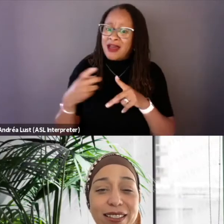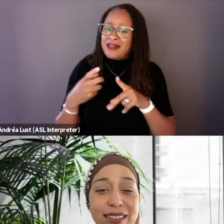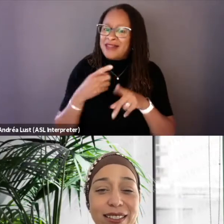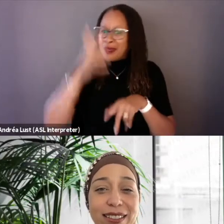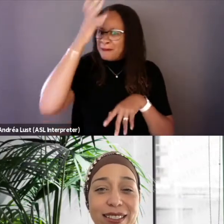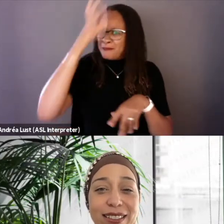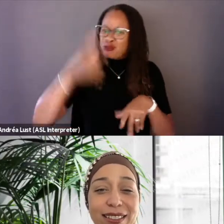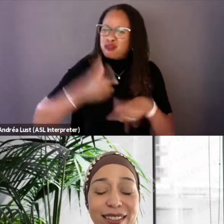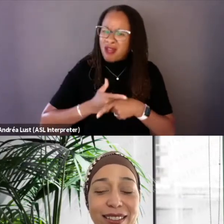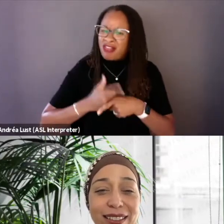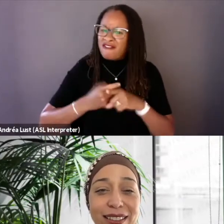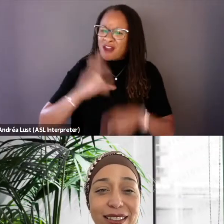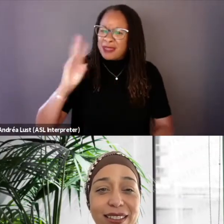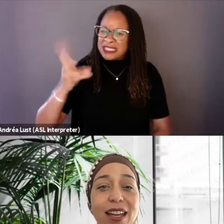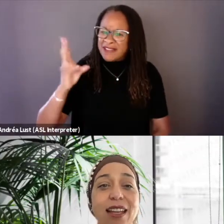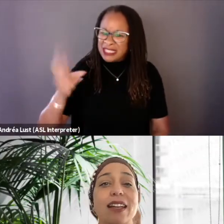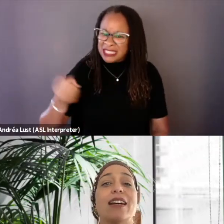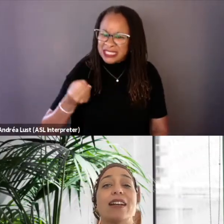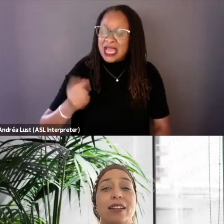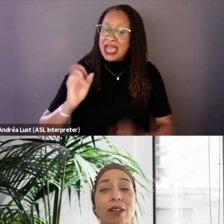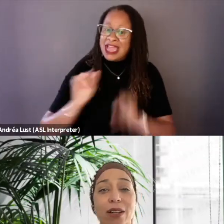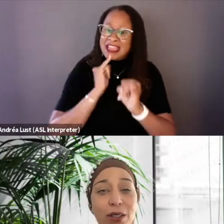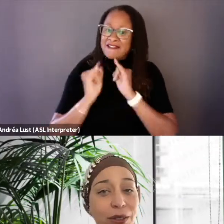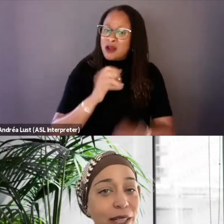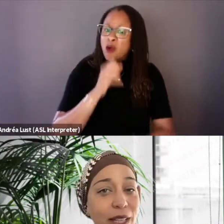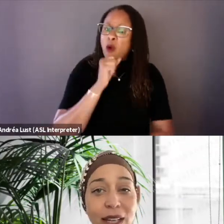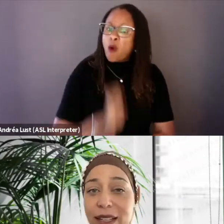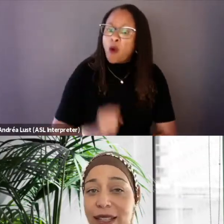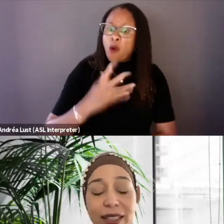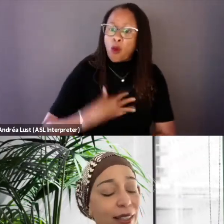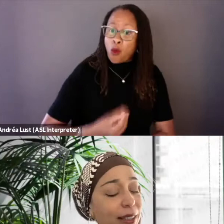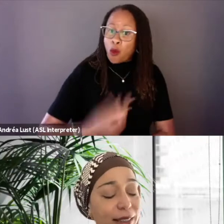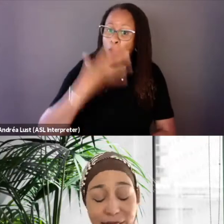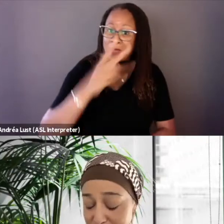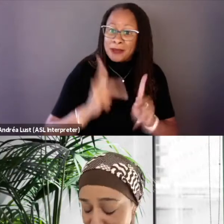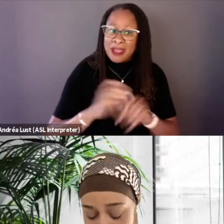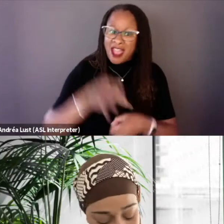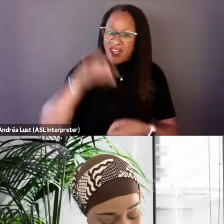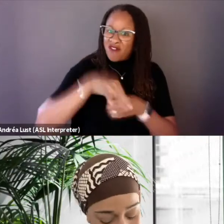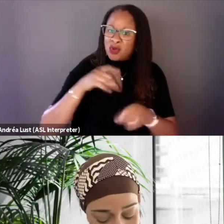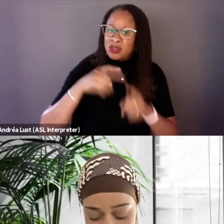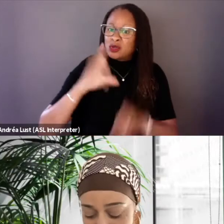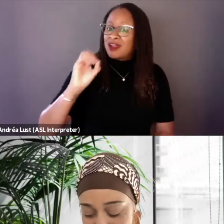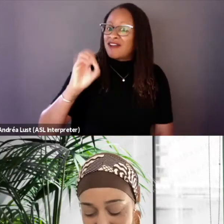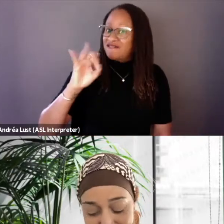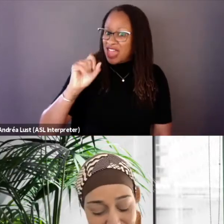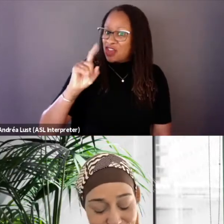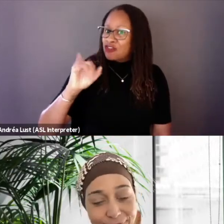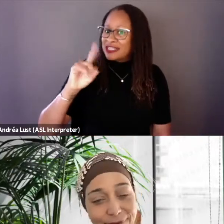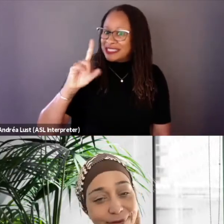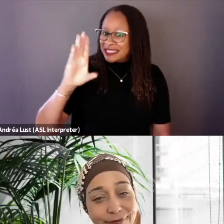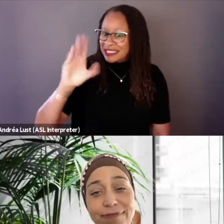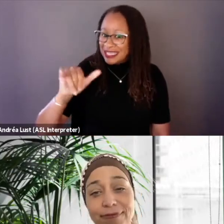you're interviewing these old white folks who are devoted to the Confederacy, right? Yes. And they're talking about black people like,